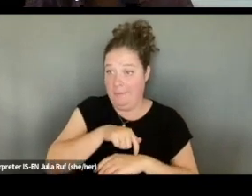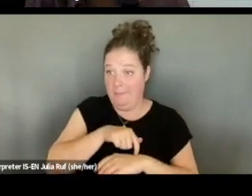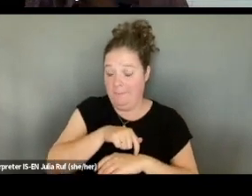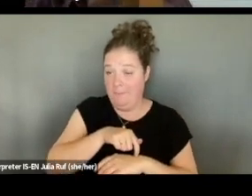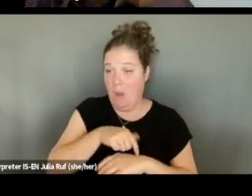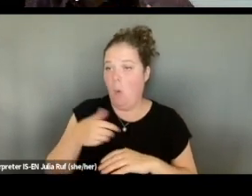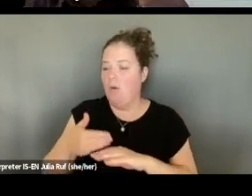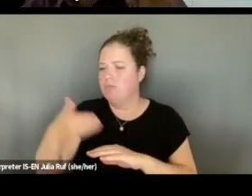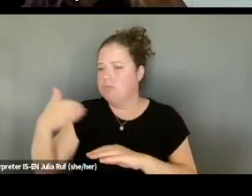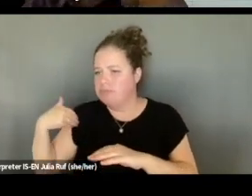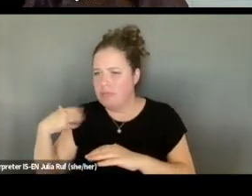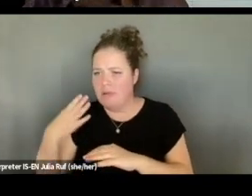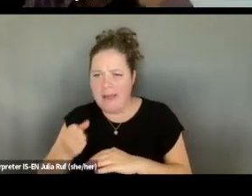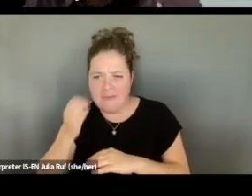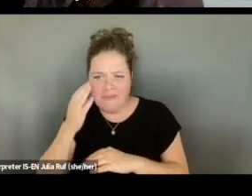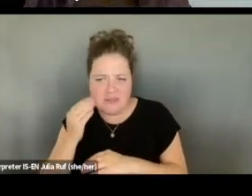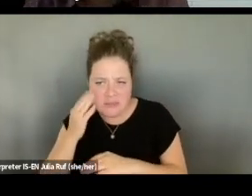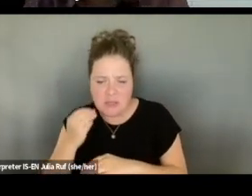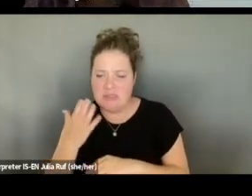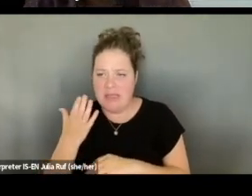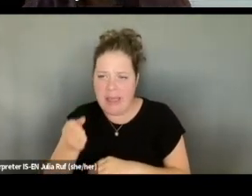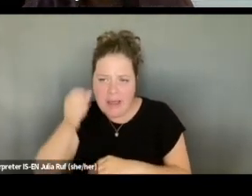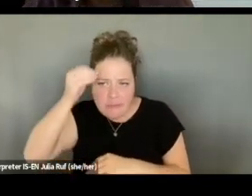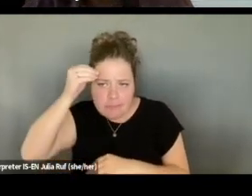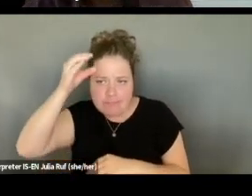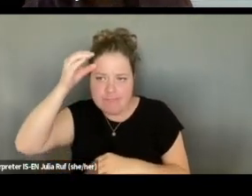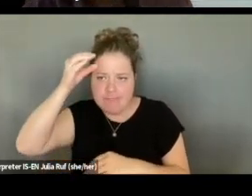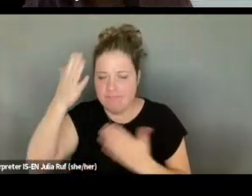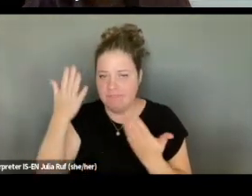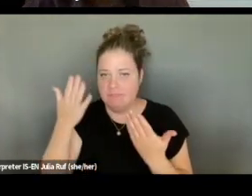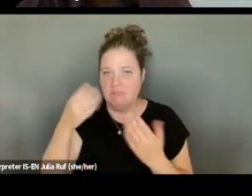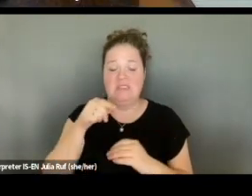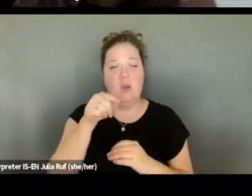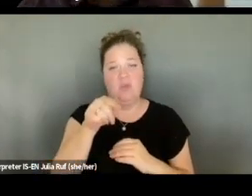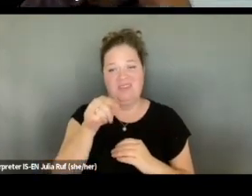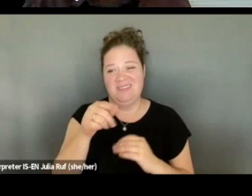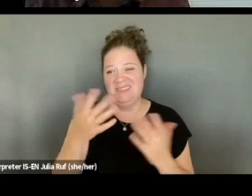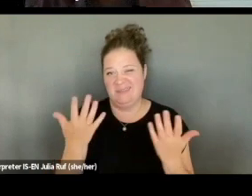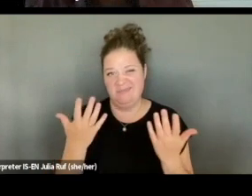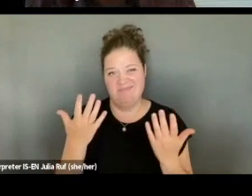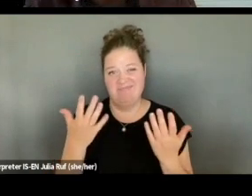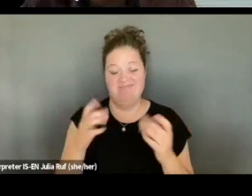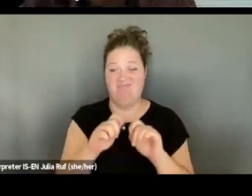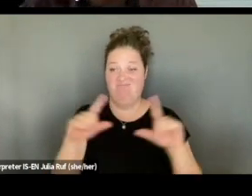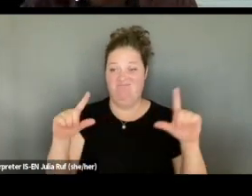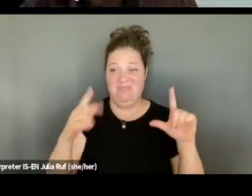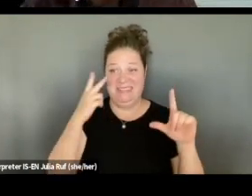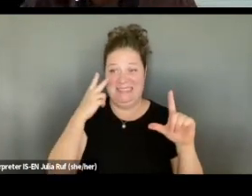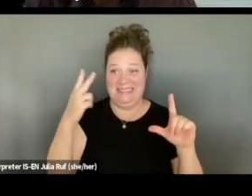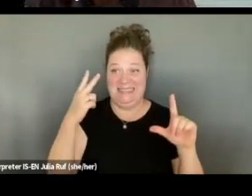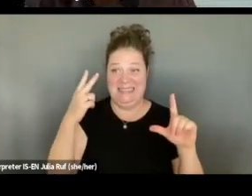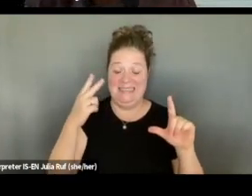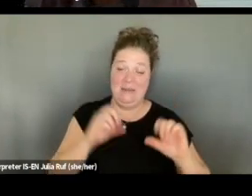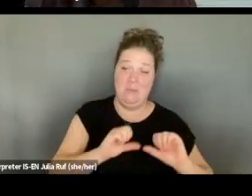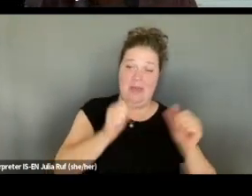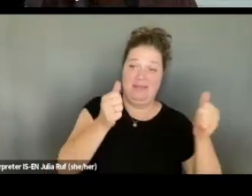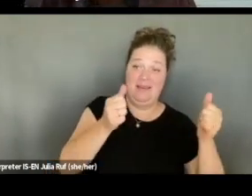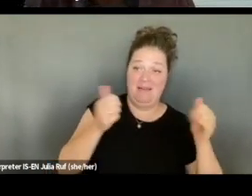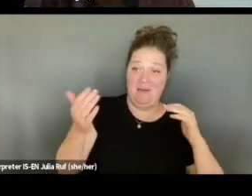and that's why many of you joined. So, it is -- this shows a better picture than the global reality is, but